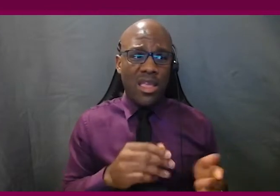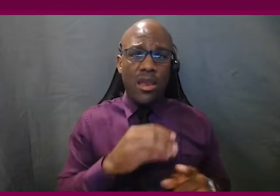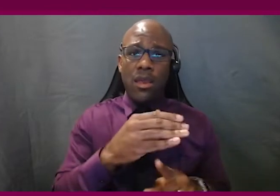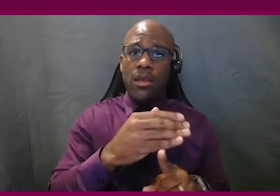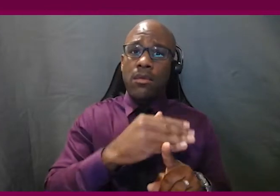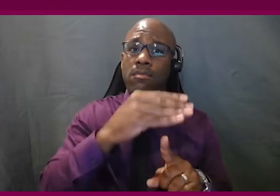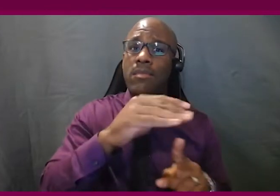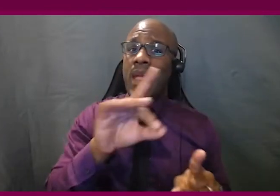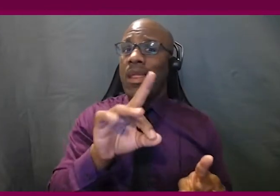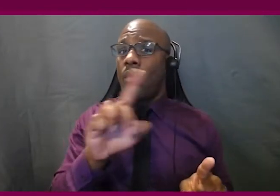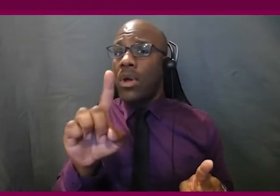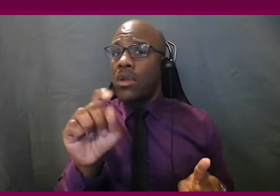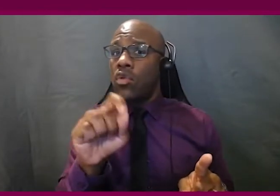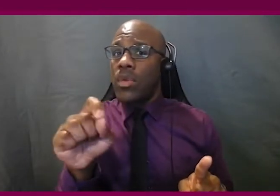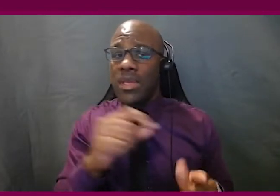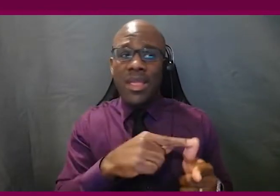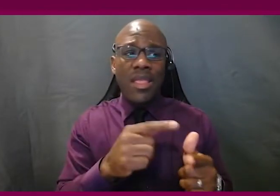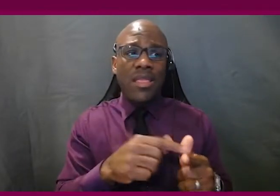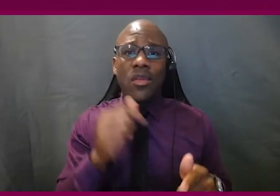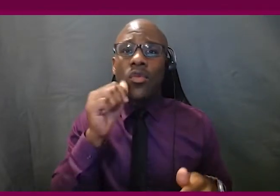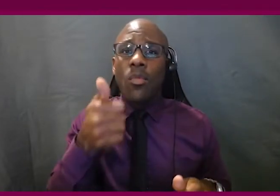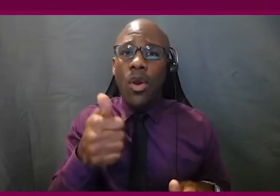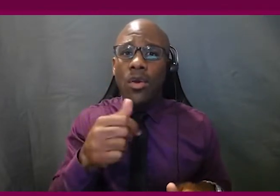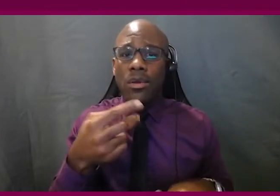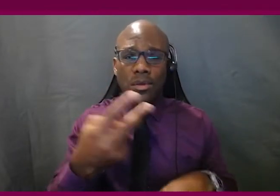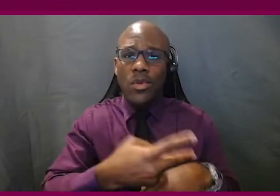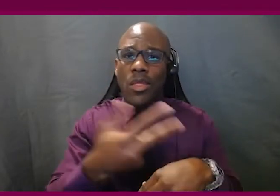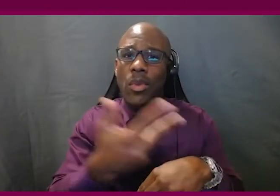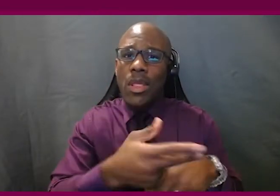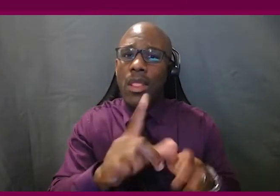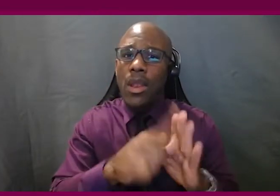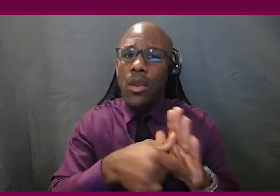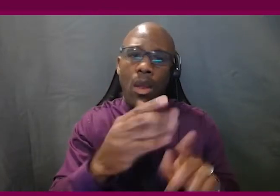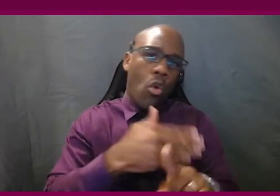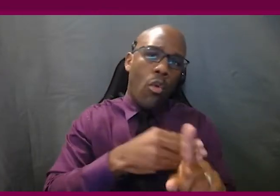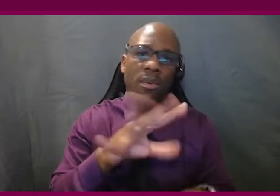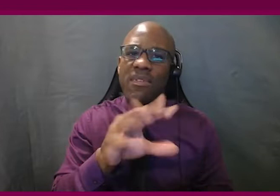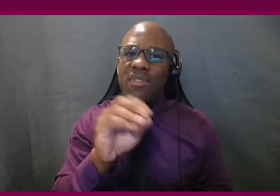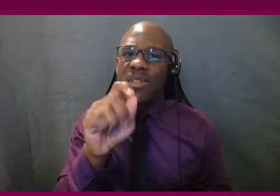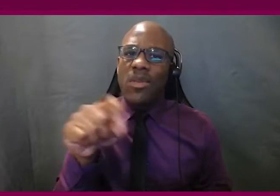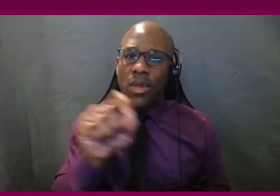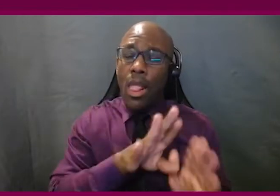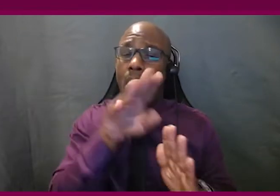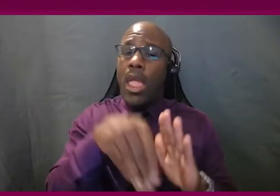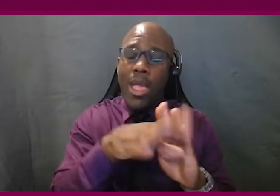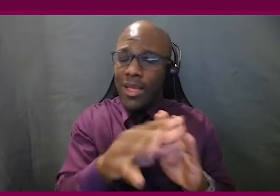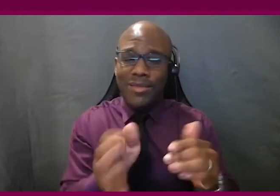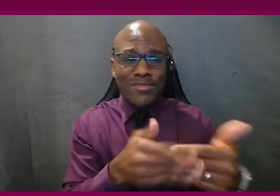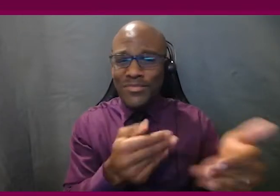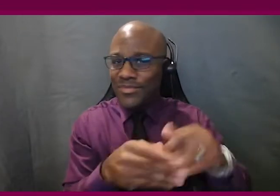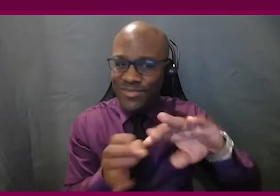It'll be 81 degrees and then it'll be like 50 degrees some days. It's been up and down.